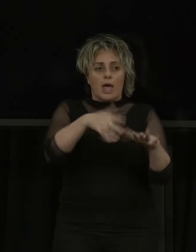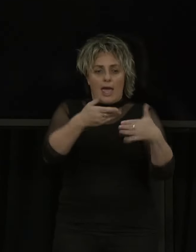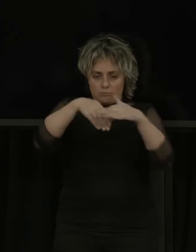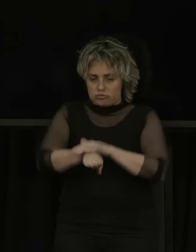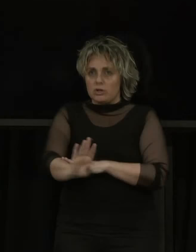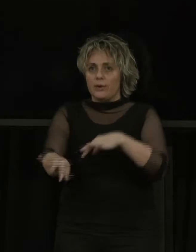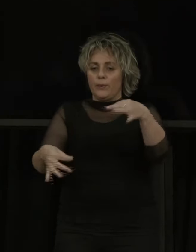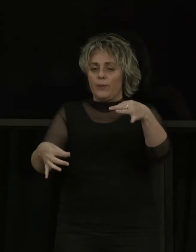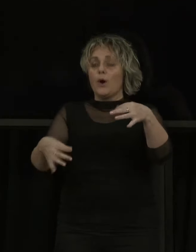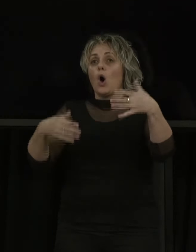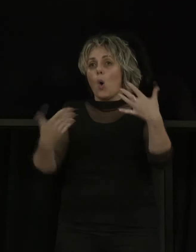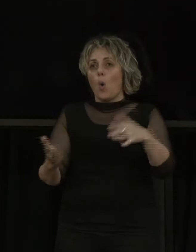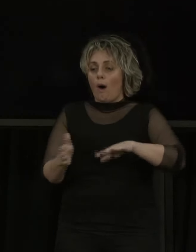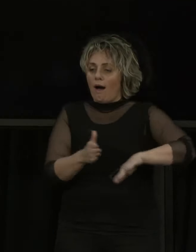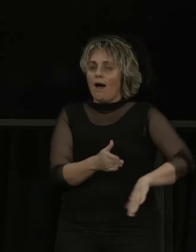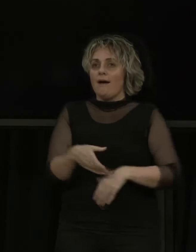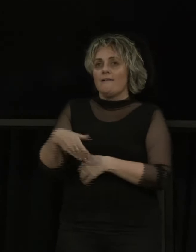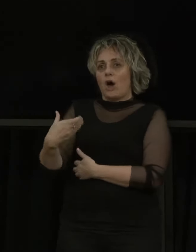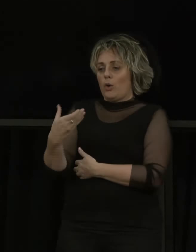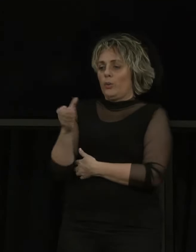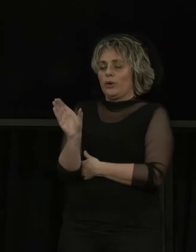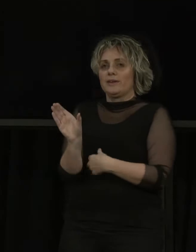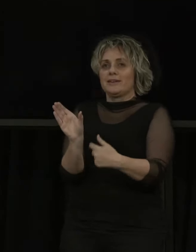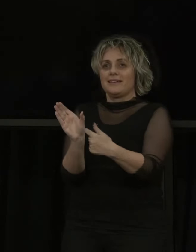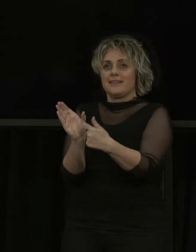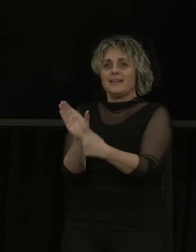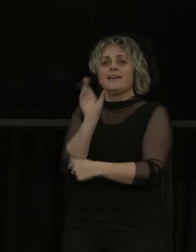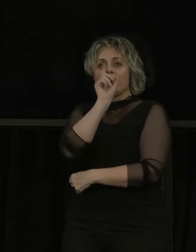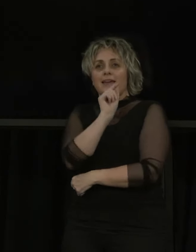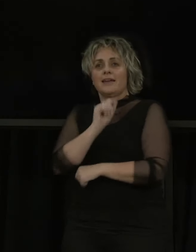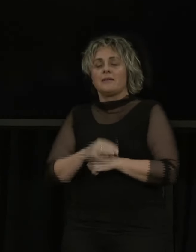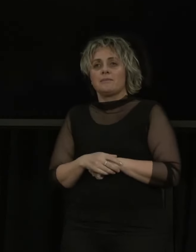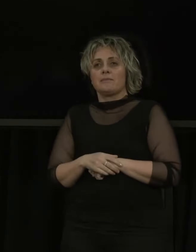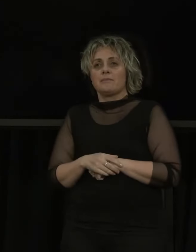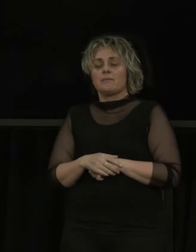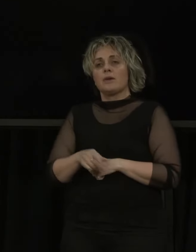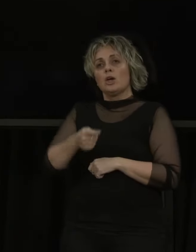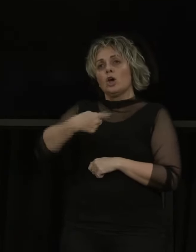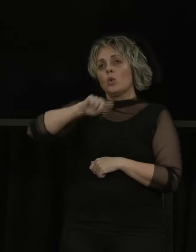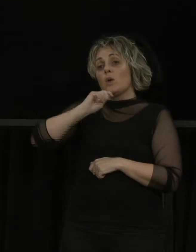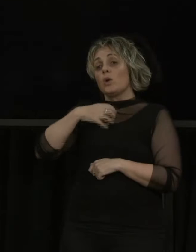The certificate will take the form of a physical document that you can download and prin,